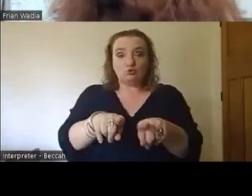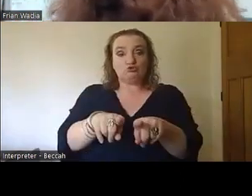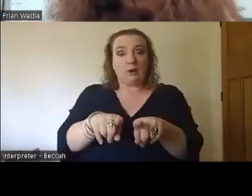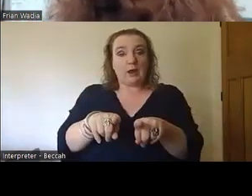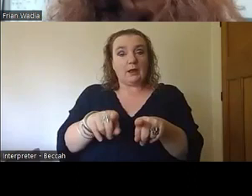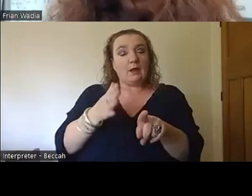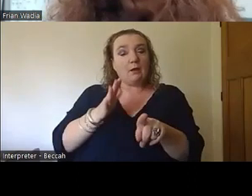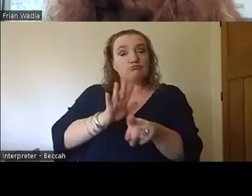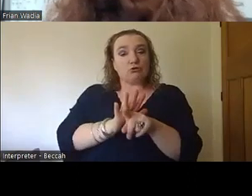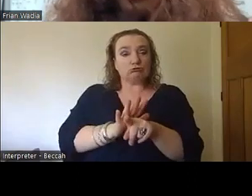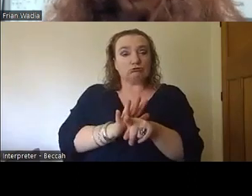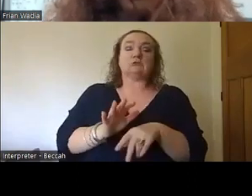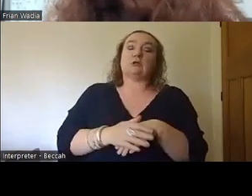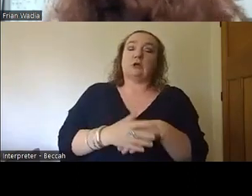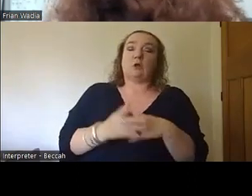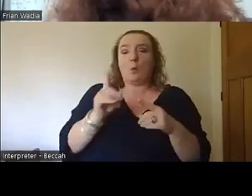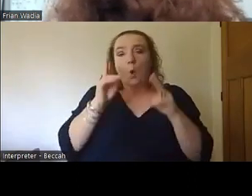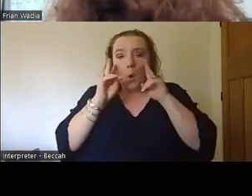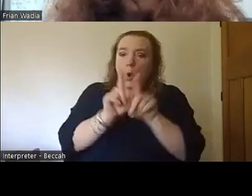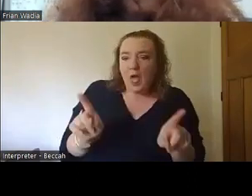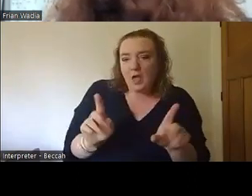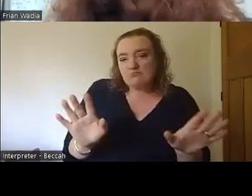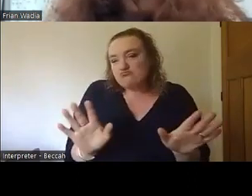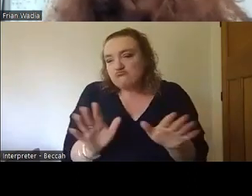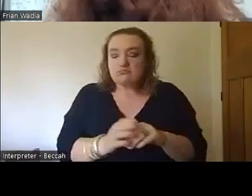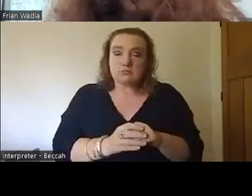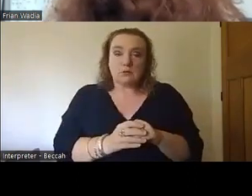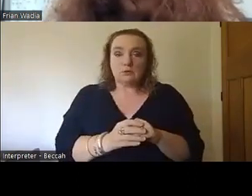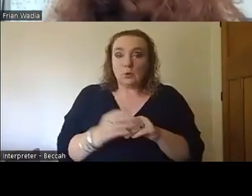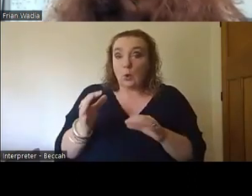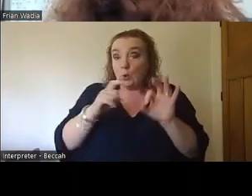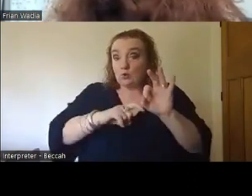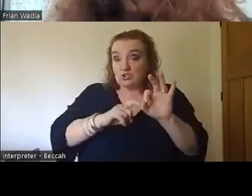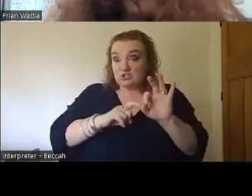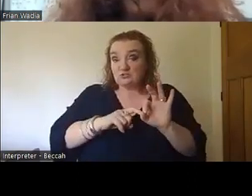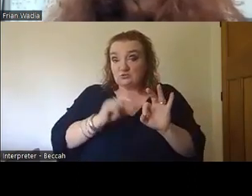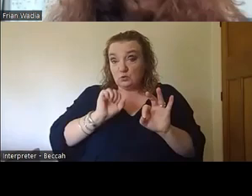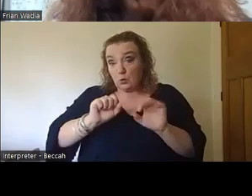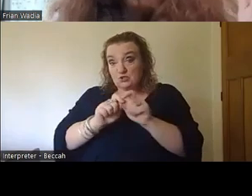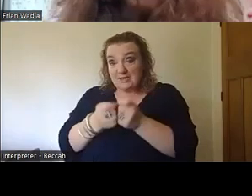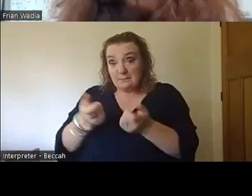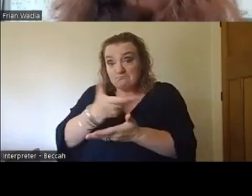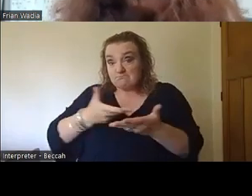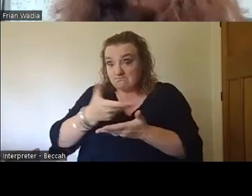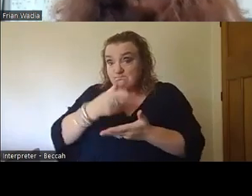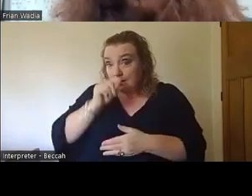What could those look like? Again, you know, these are questions you can actually discuss with your teams, and with your colleagues. And human rights approach.